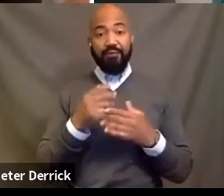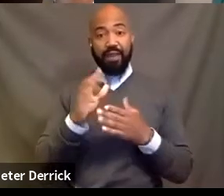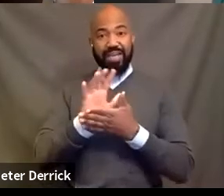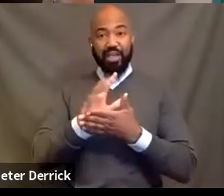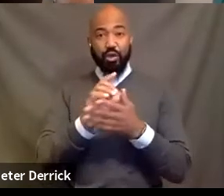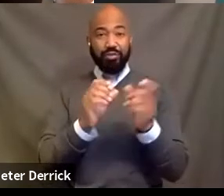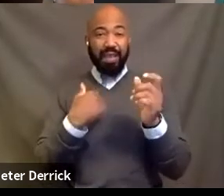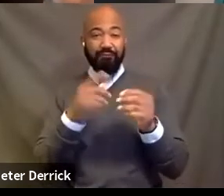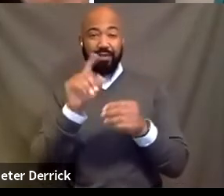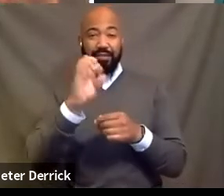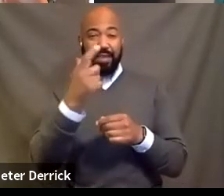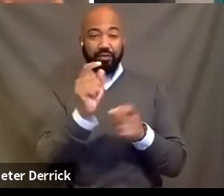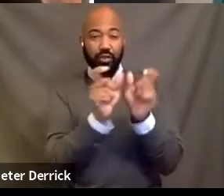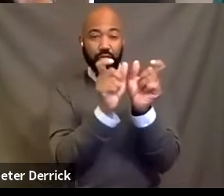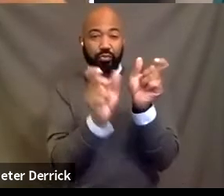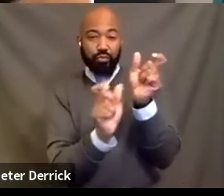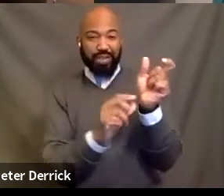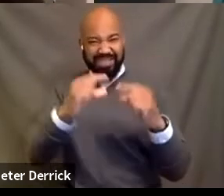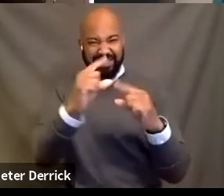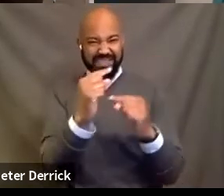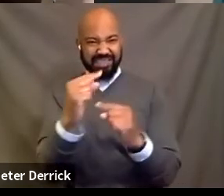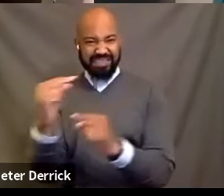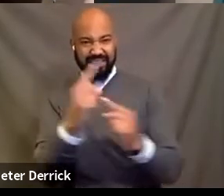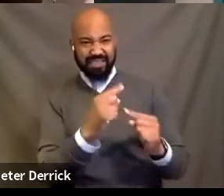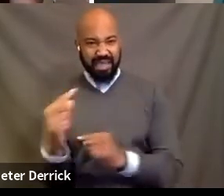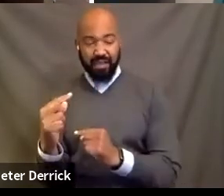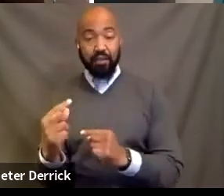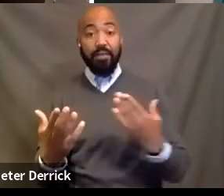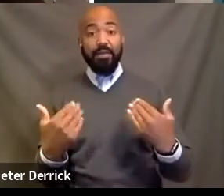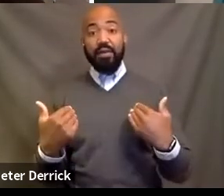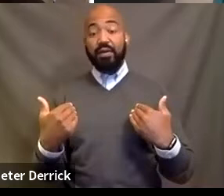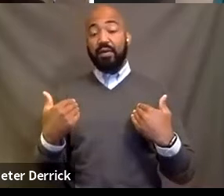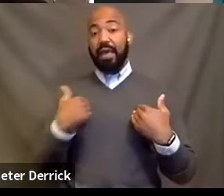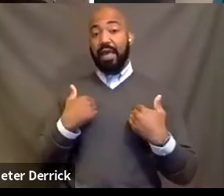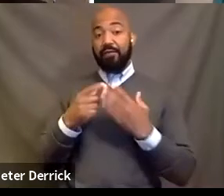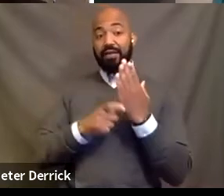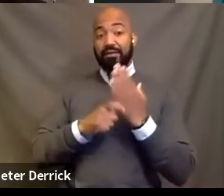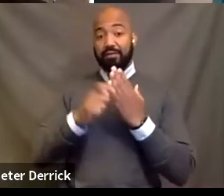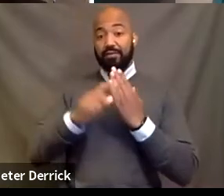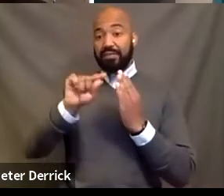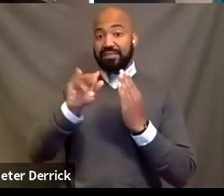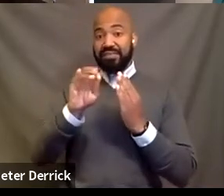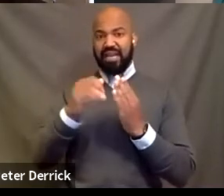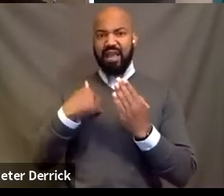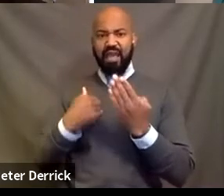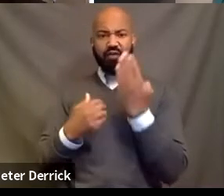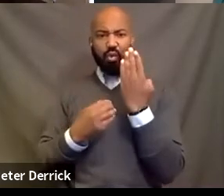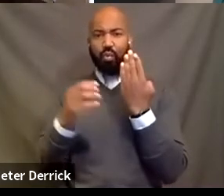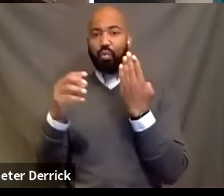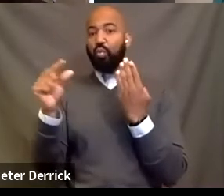Leah (she/her): Looking different every issue and trying things out and continuing to invite more and more people into this space.